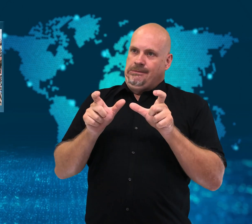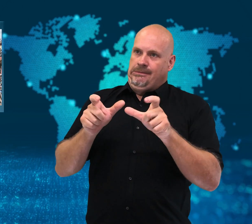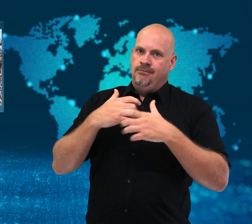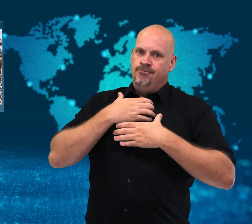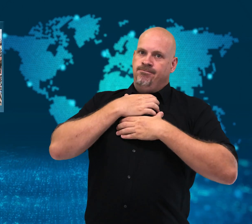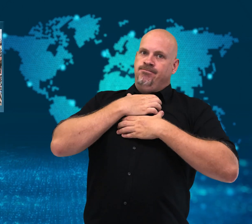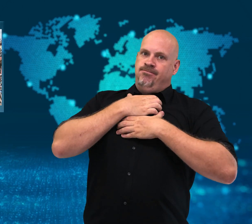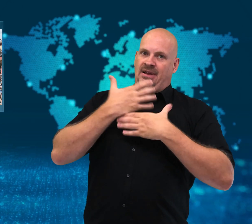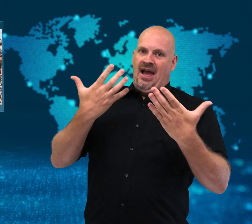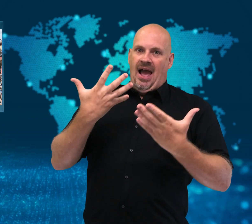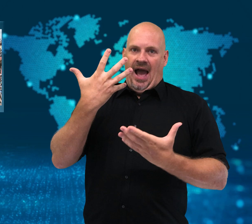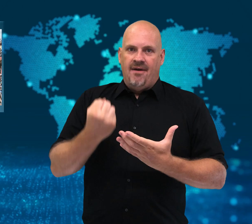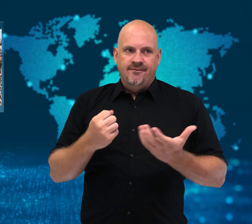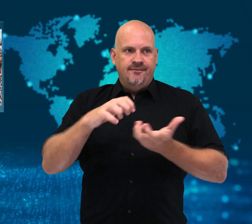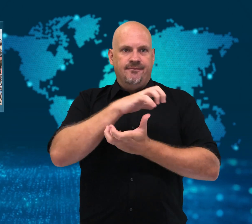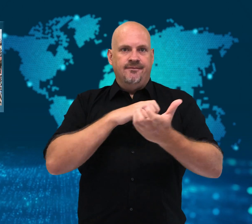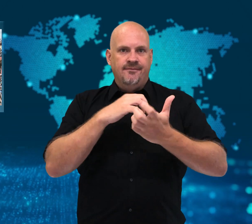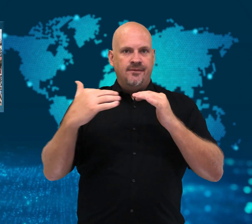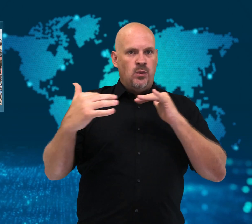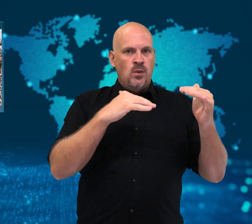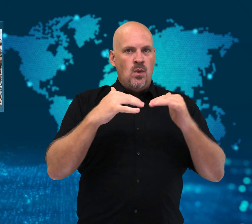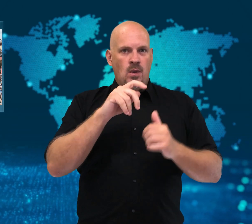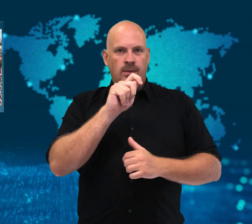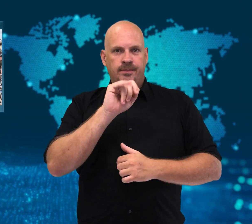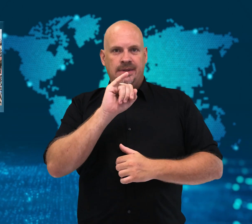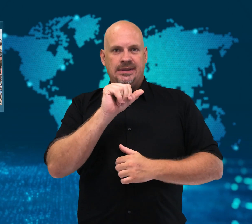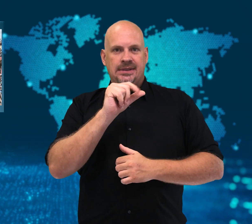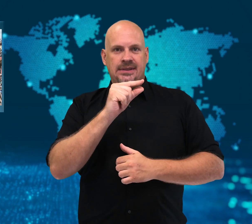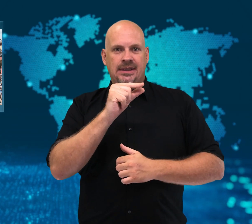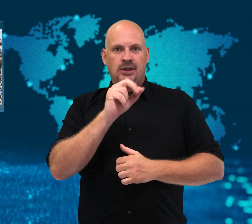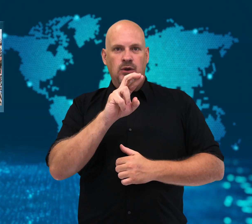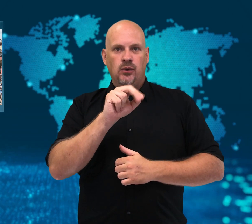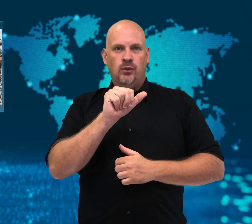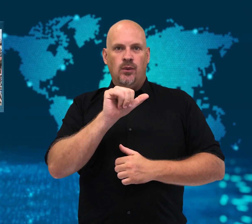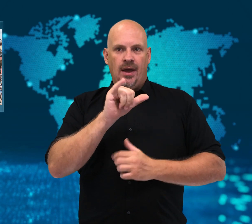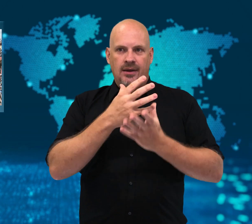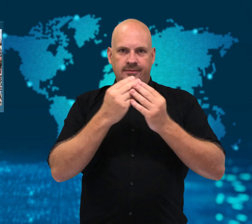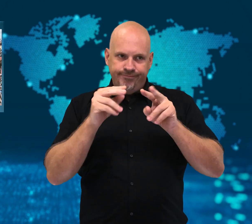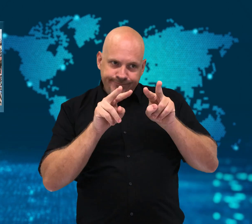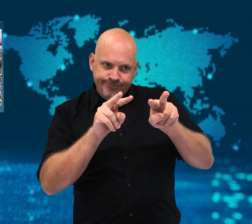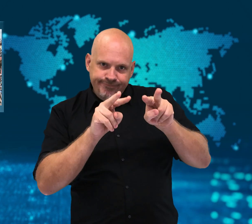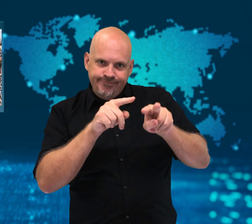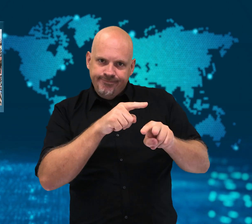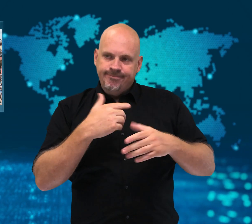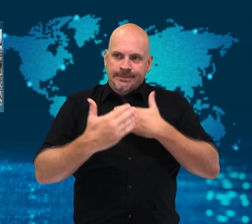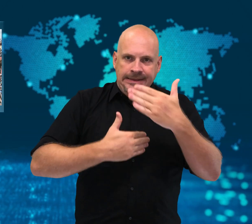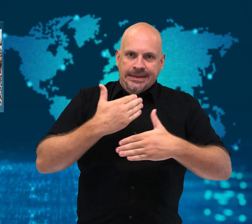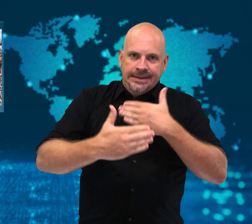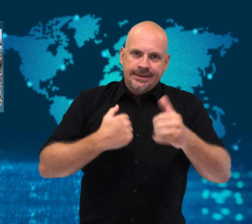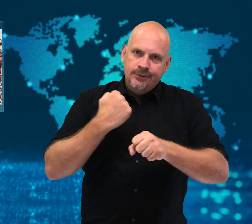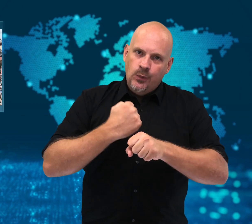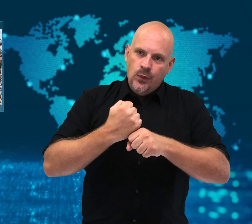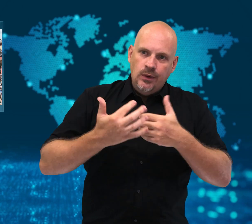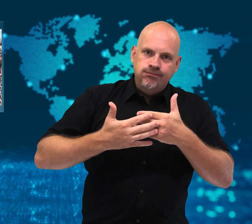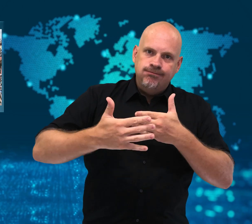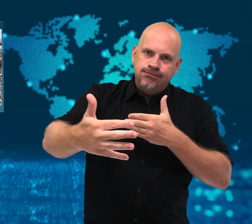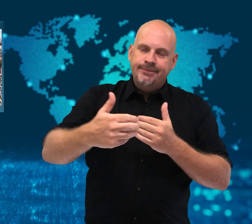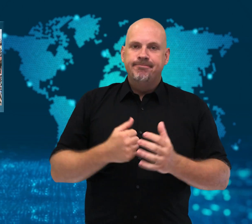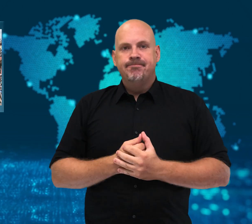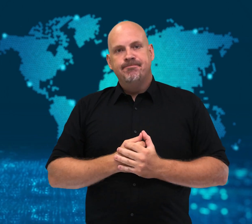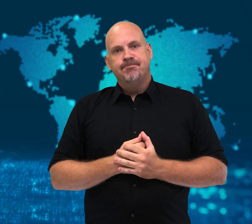He now faces great pressure because of the war in Tigray.